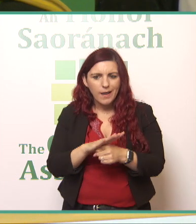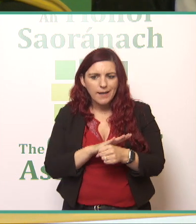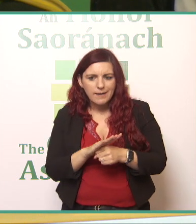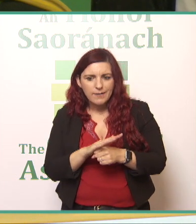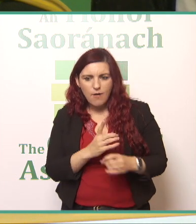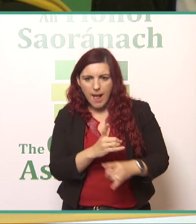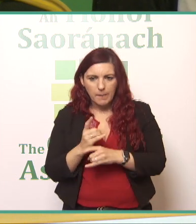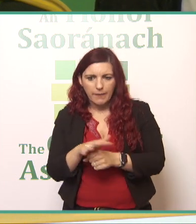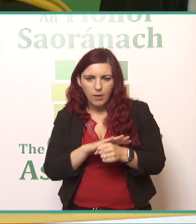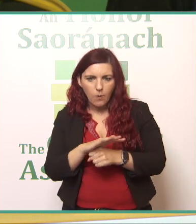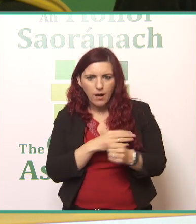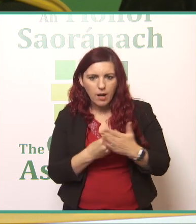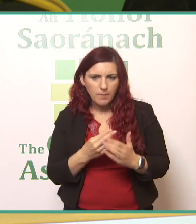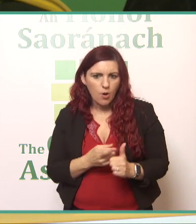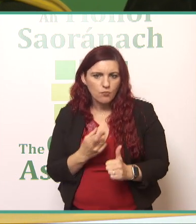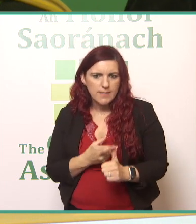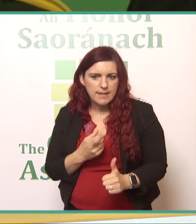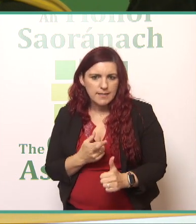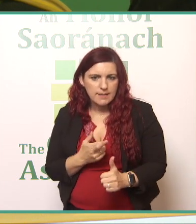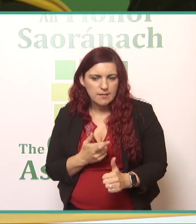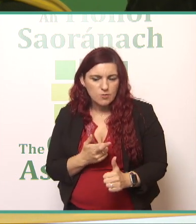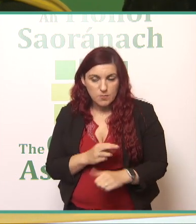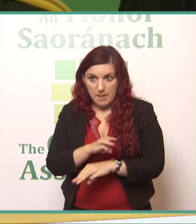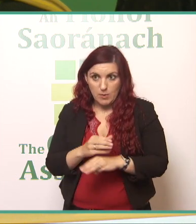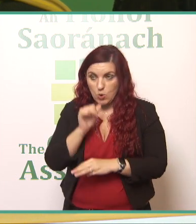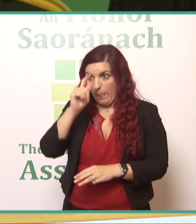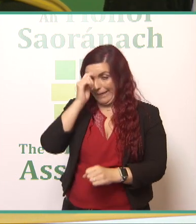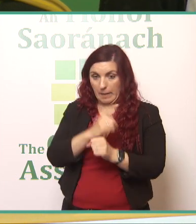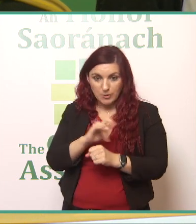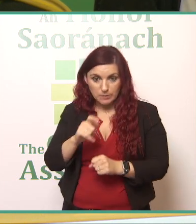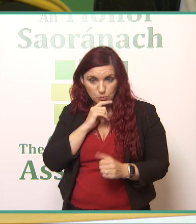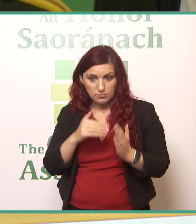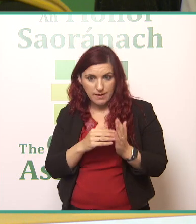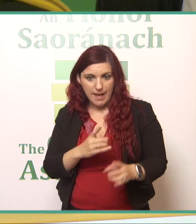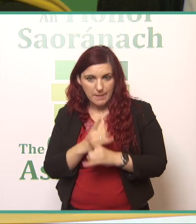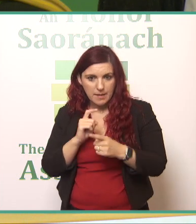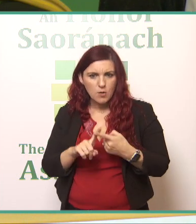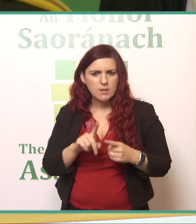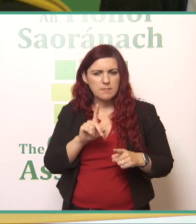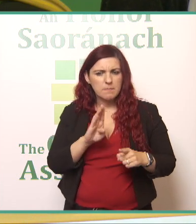economy it's just they're invisible uh yeah it will be biodiversity I mean in Clara I I if you